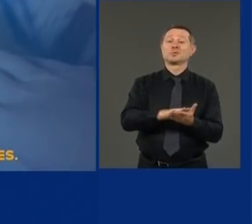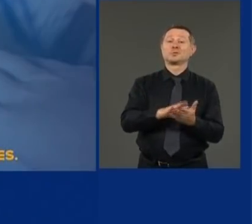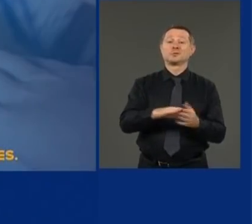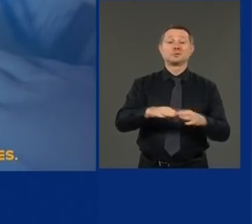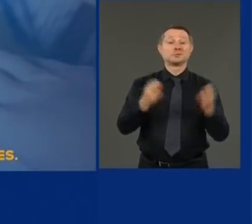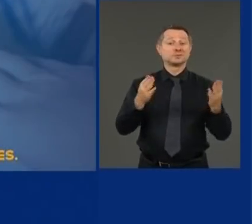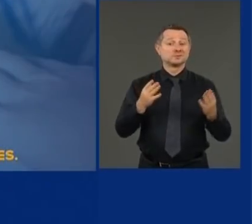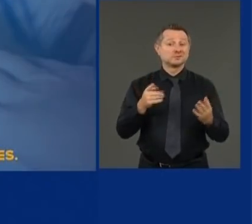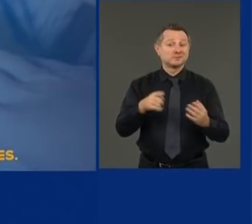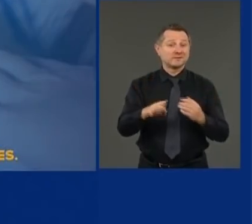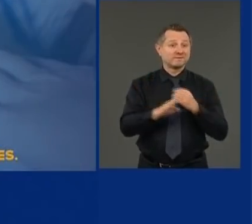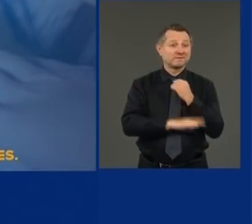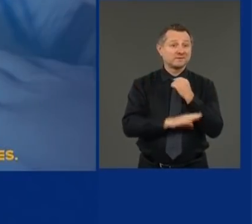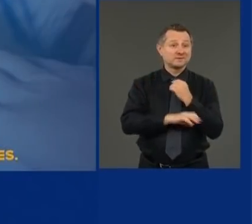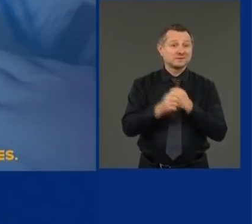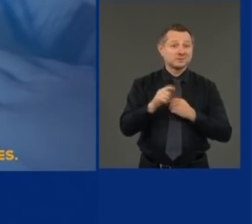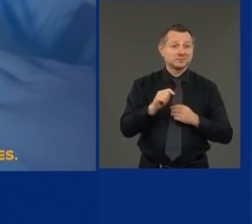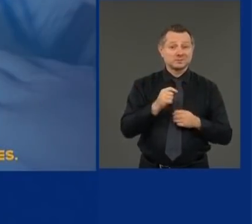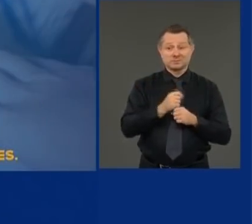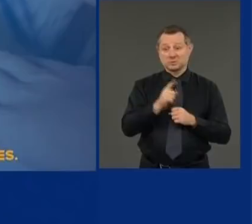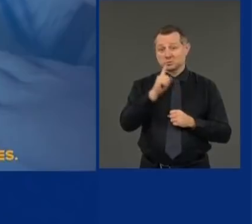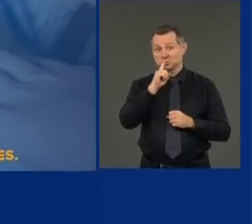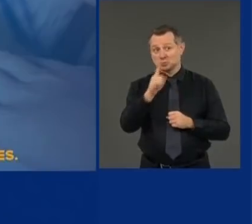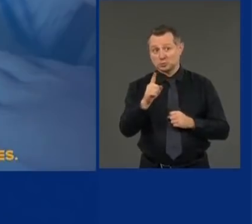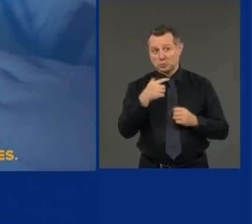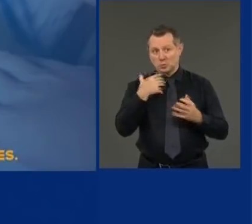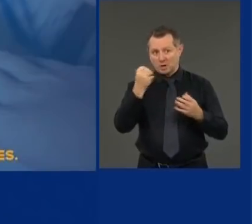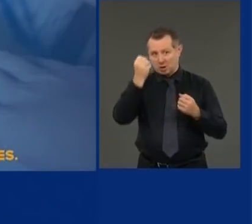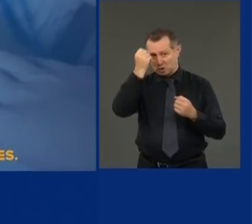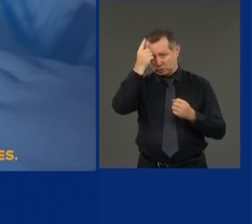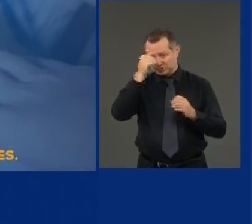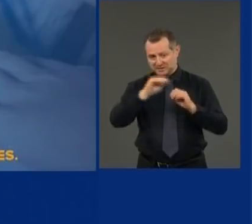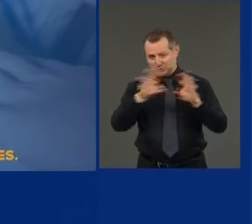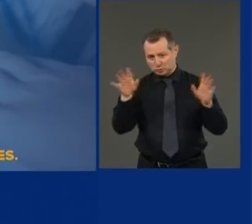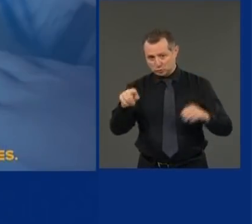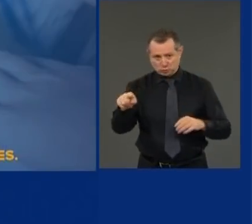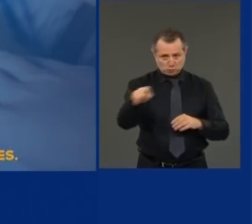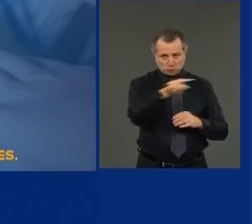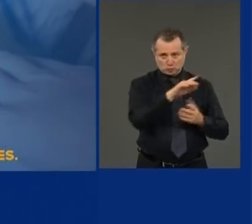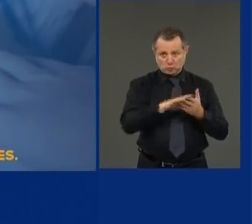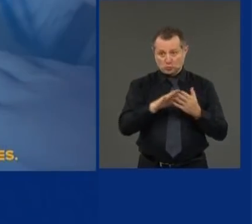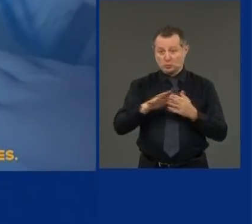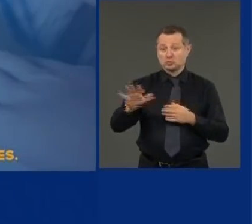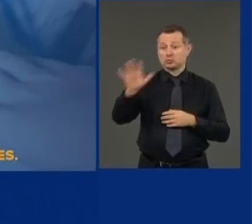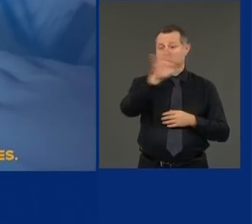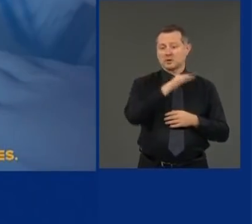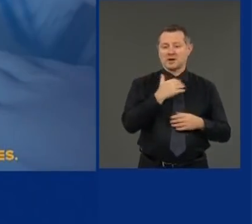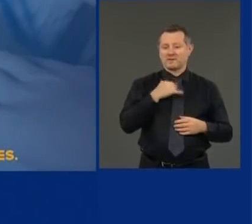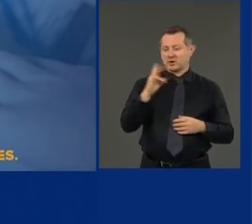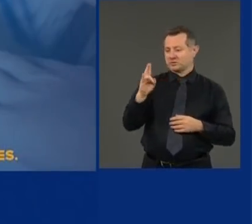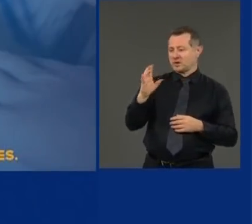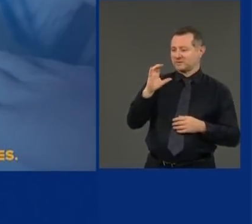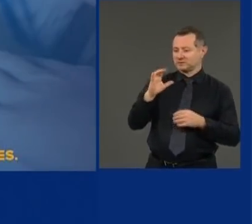FOR PHASE FOUR ON WEDNESDAY, THEIR NUMBERS ARE ALL GOOD. COOL REOPENINGS, JUST MAKE SURE